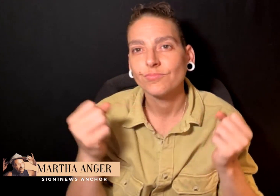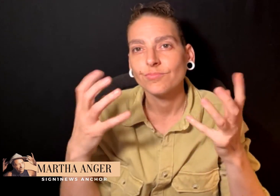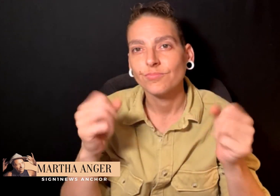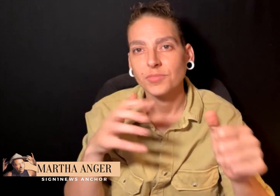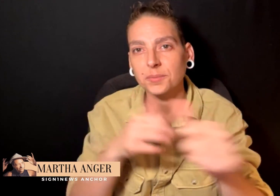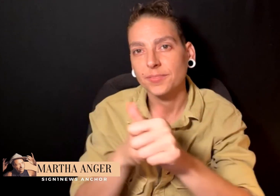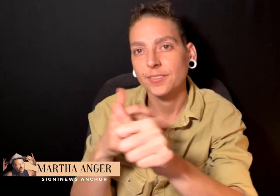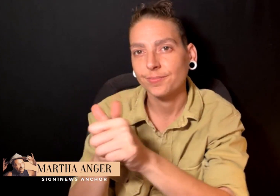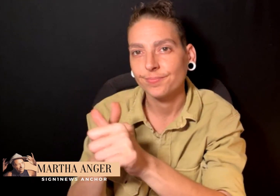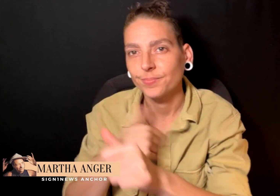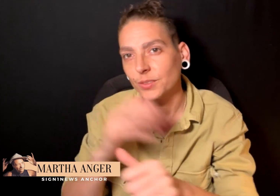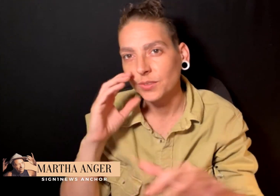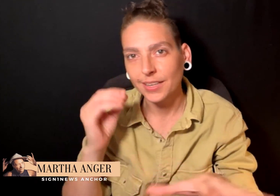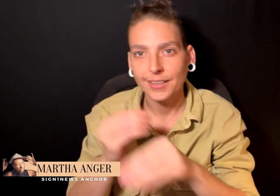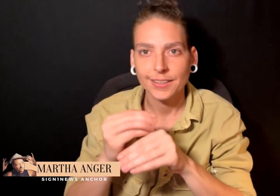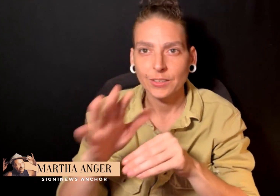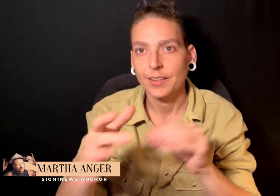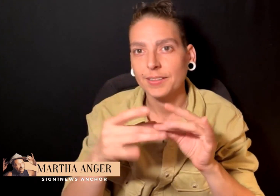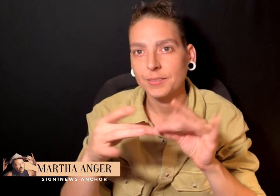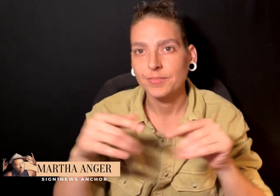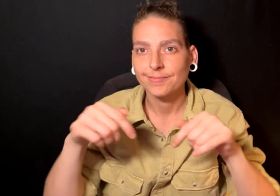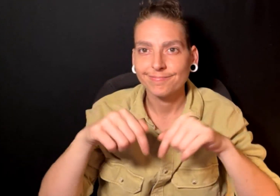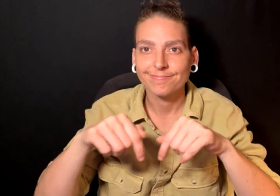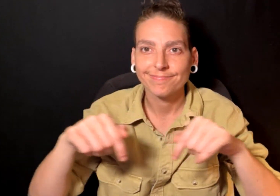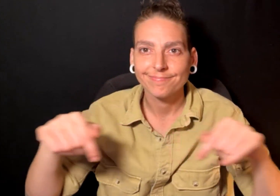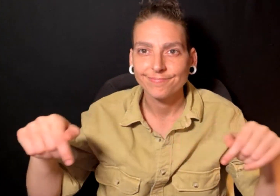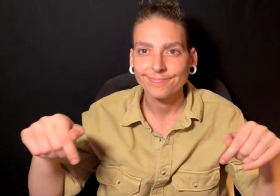interesting comment about this update we may add it at the bottom of the screen